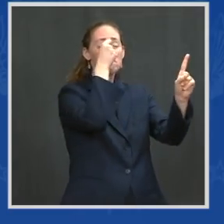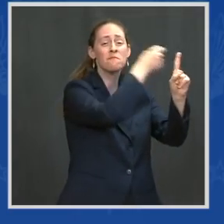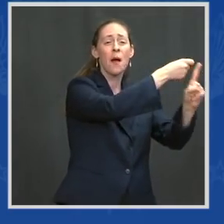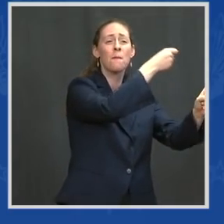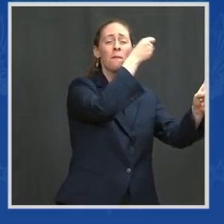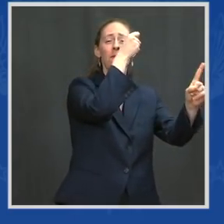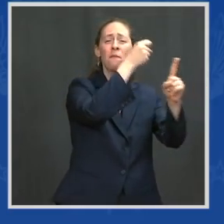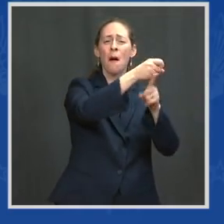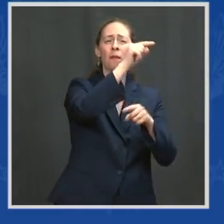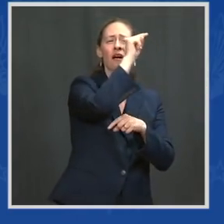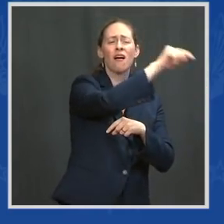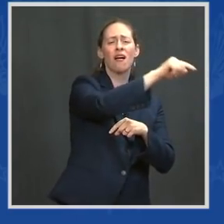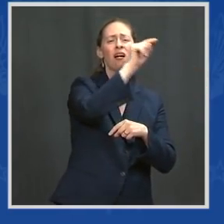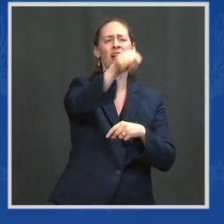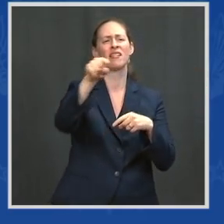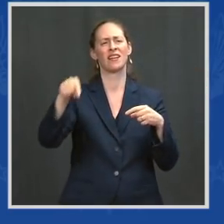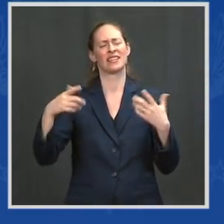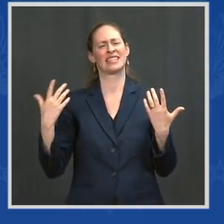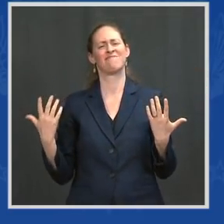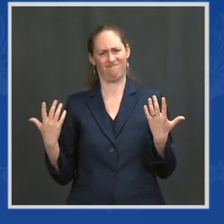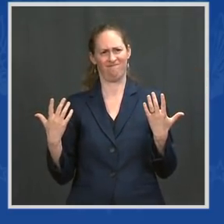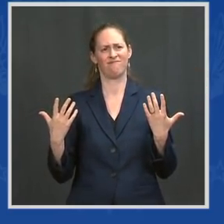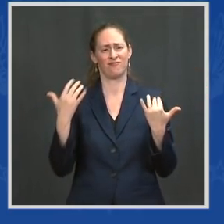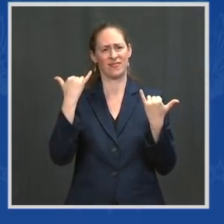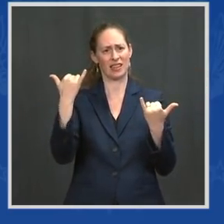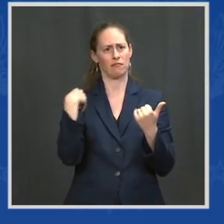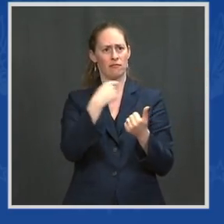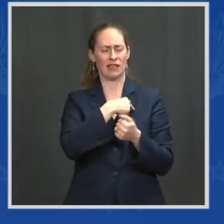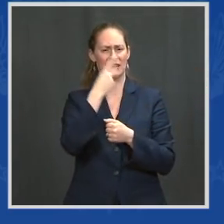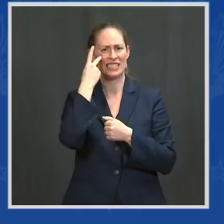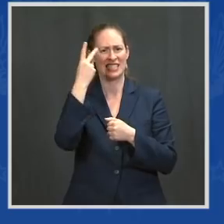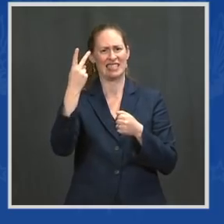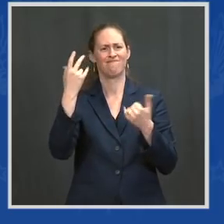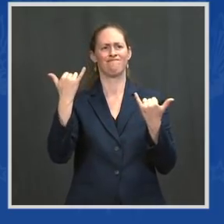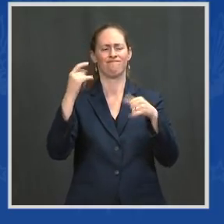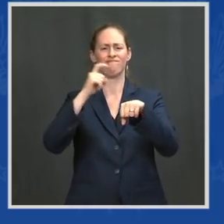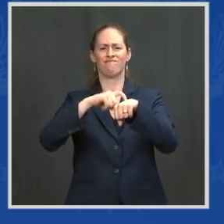we're still working to recover from those storms and we're going to need additional federal support